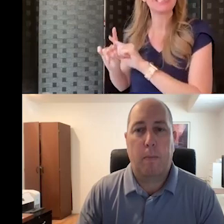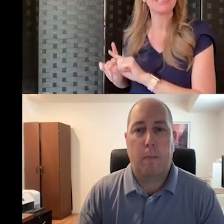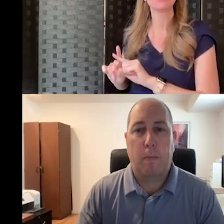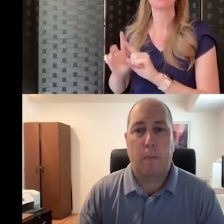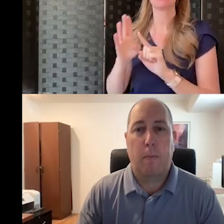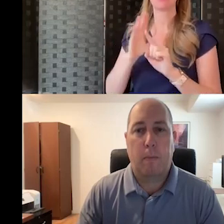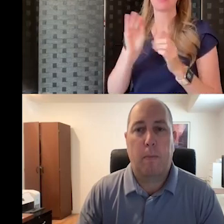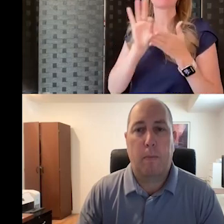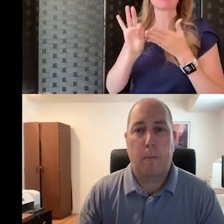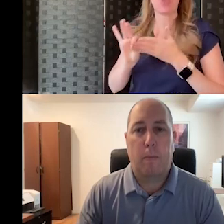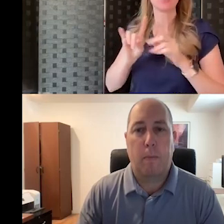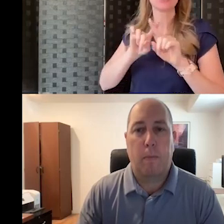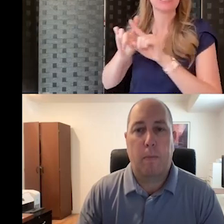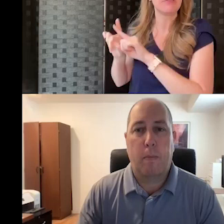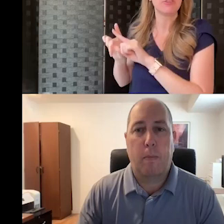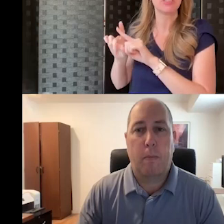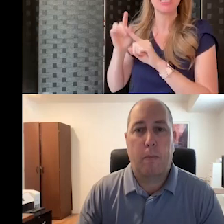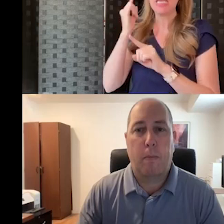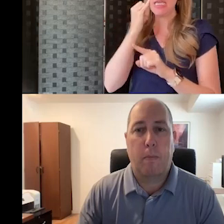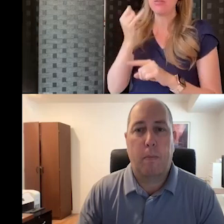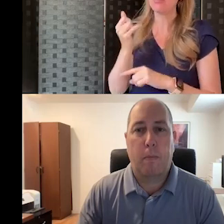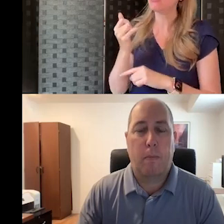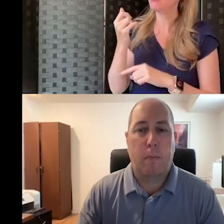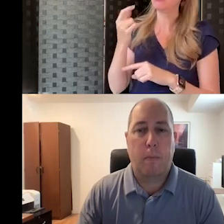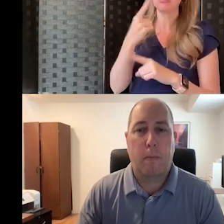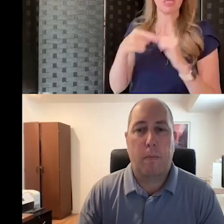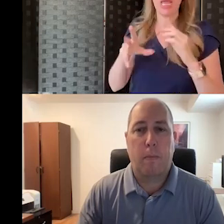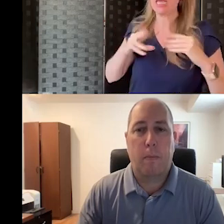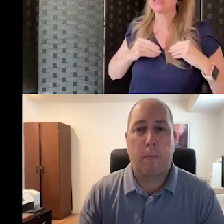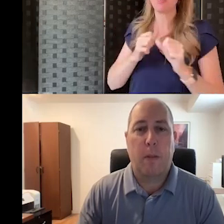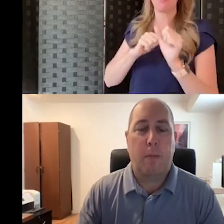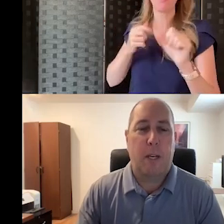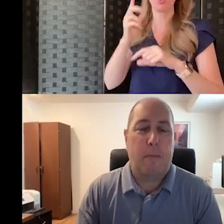in different ways. If that is a showstopper, avoid them, probably just use a regular list.